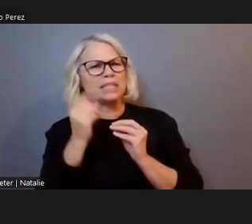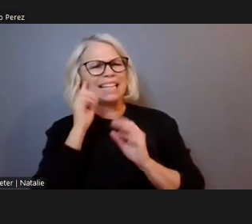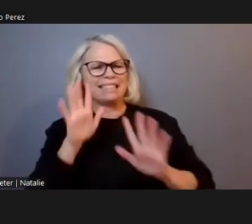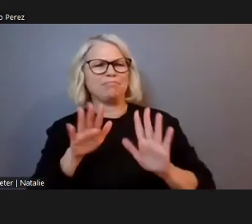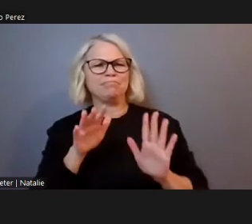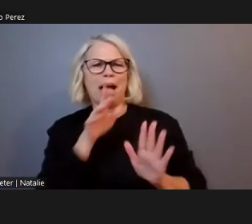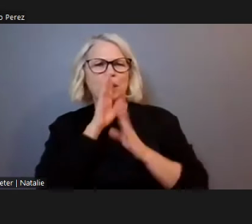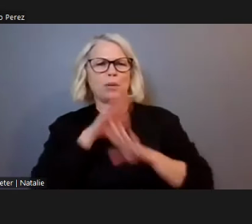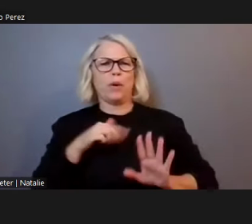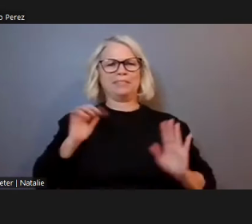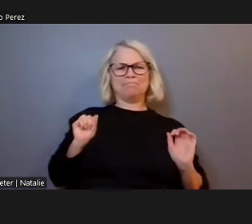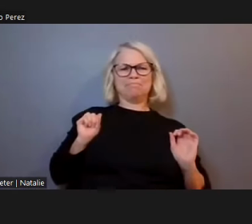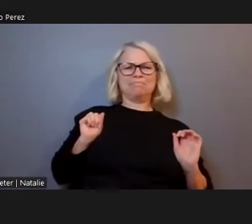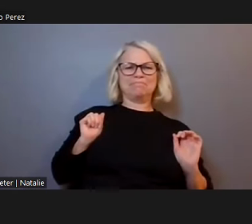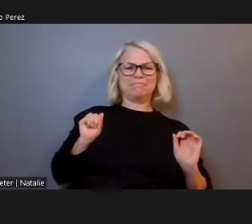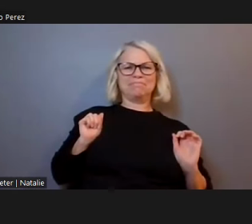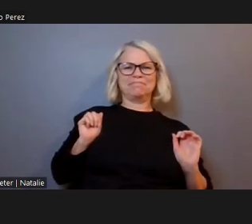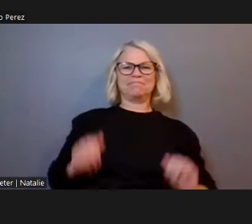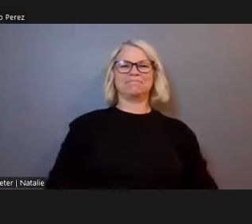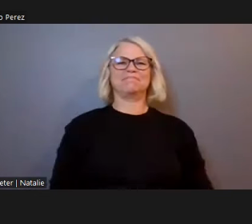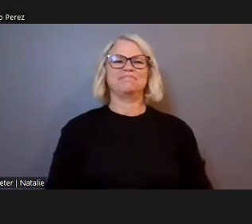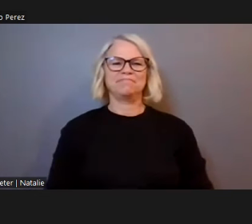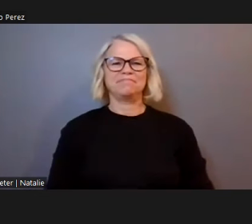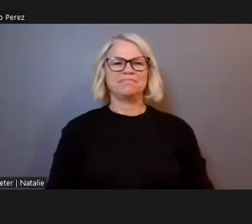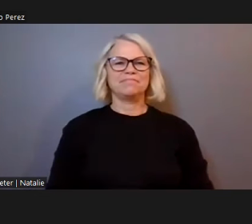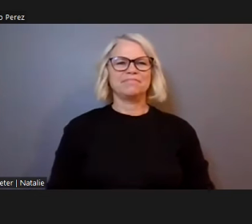Carry on. Amy, Austin to hear your voice.